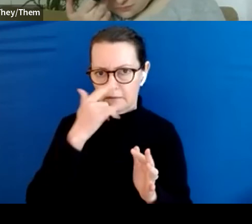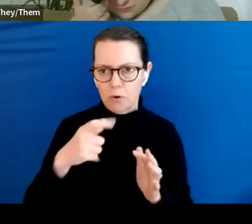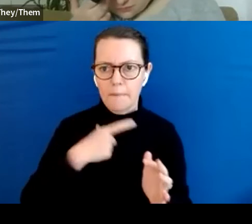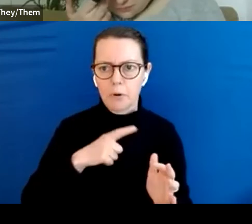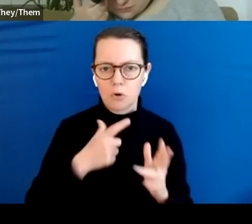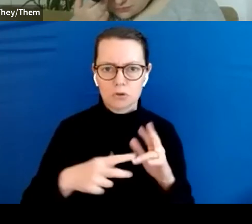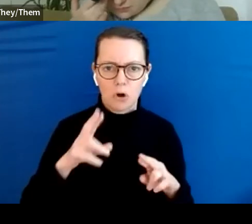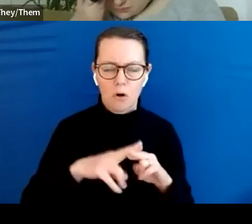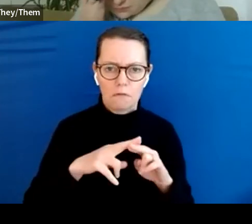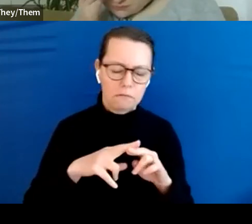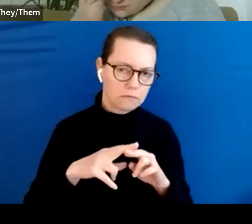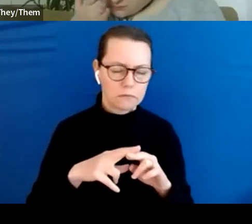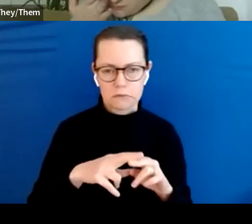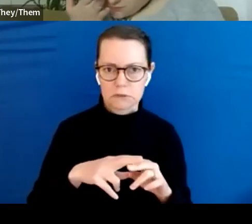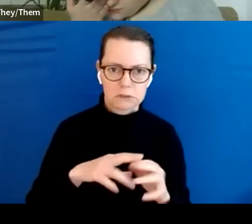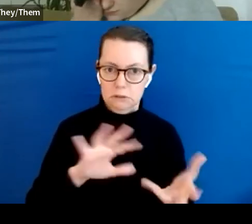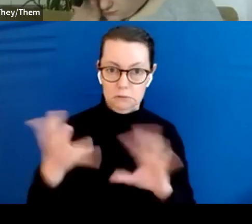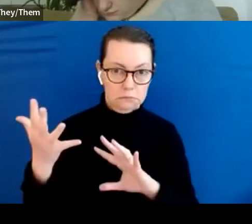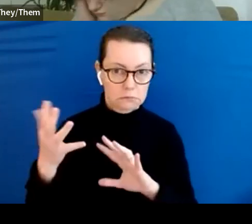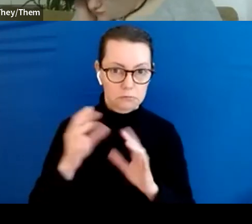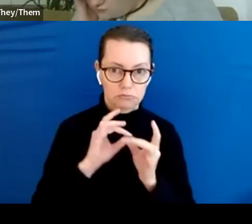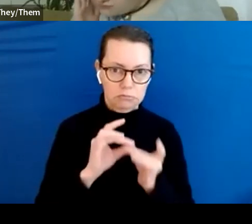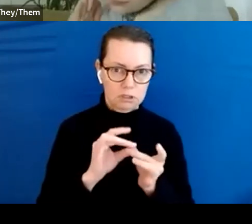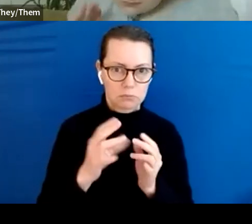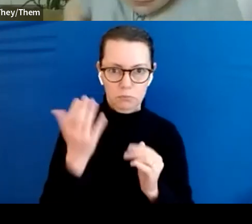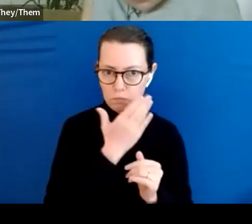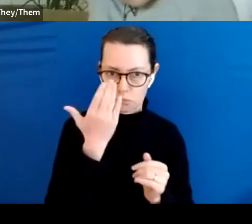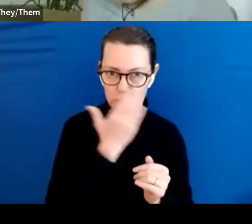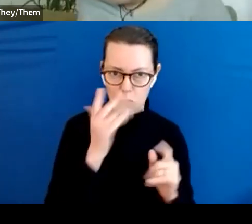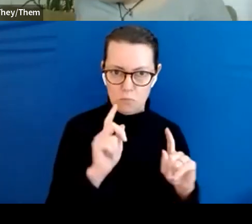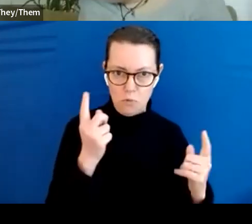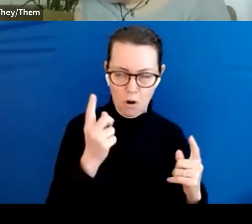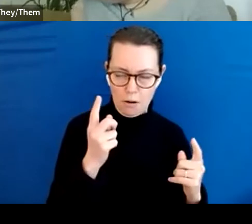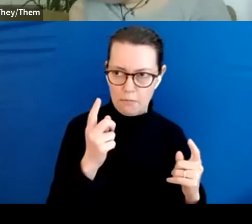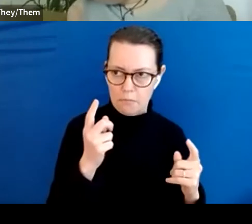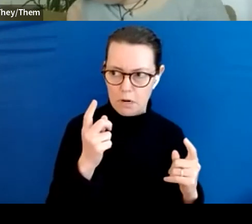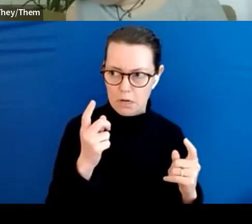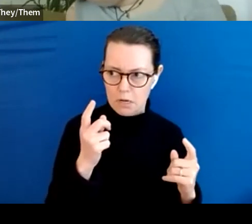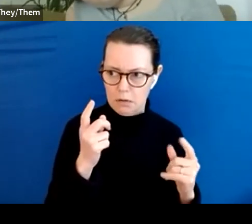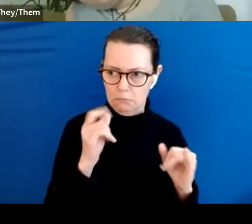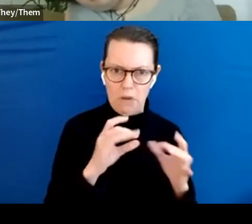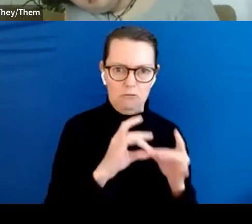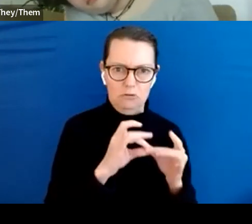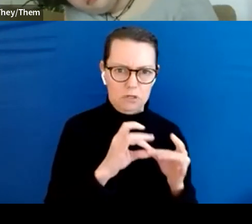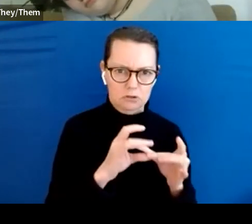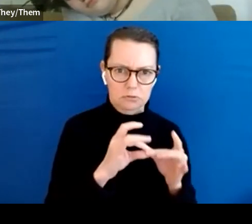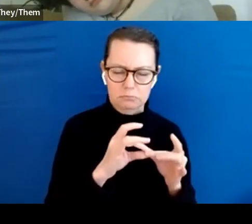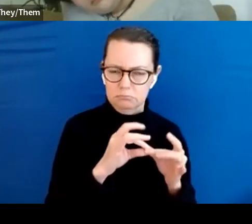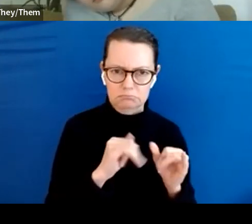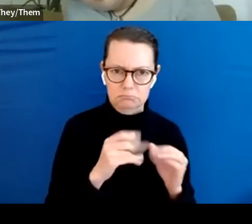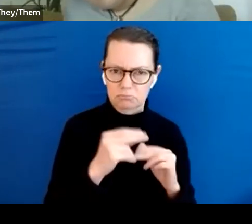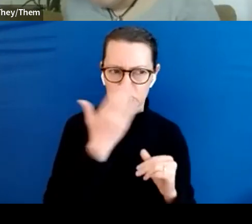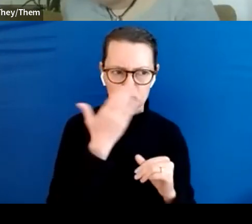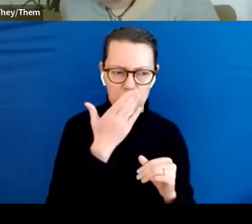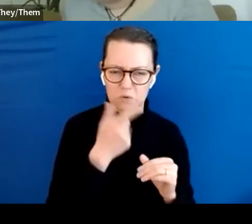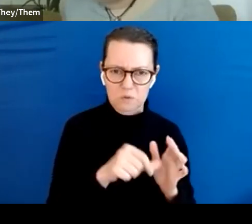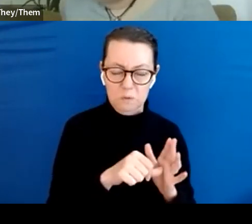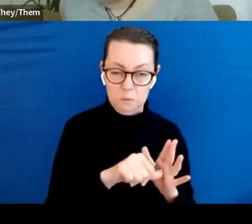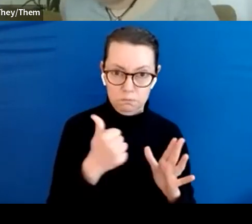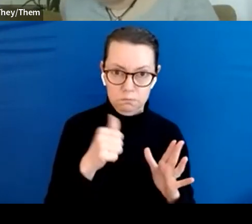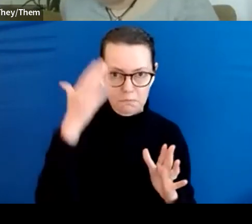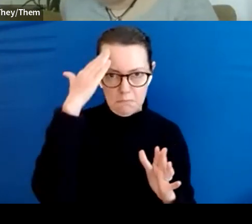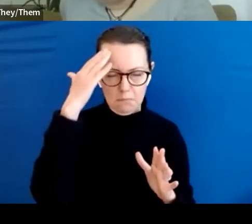And unfortunately because of the volatiles and was very involved how the relationship I had in primary school with my with the school and all that kind of stuff.